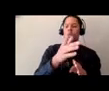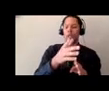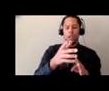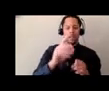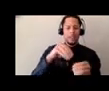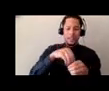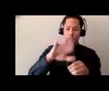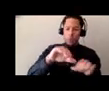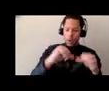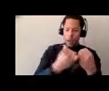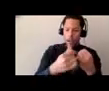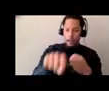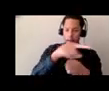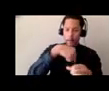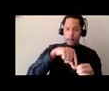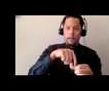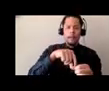What you really believe is your strength.